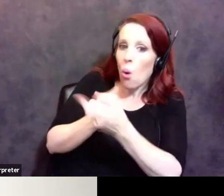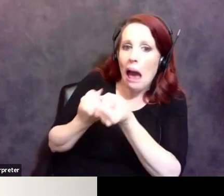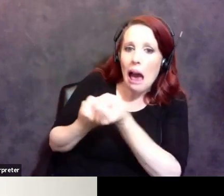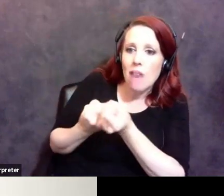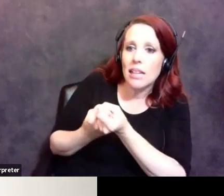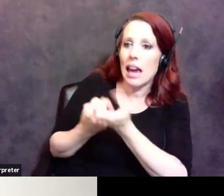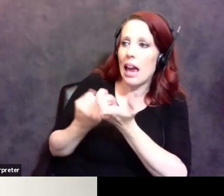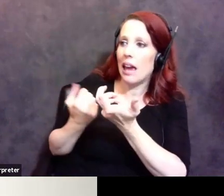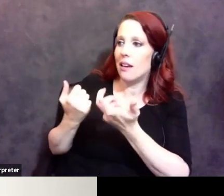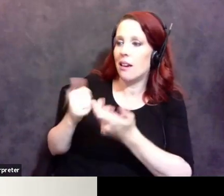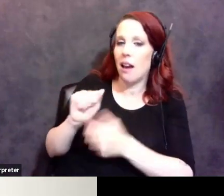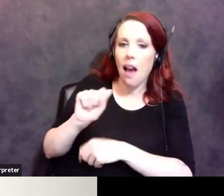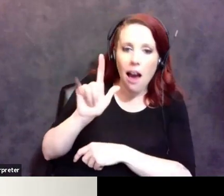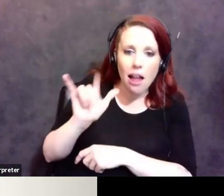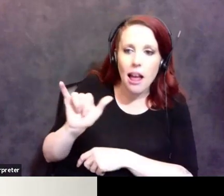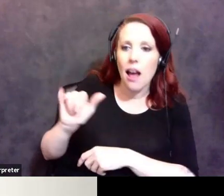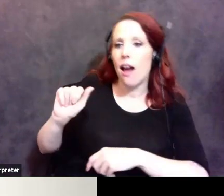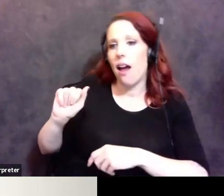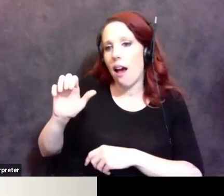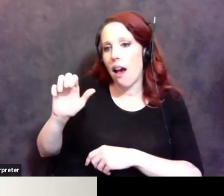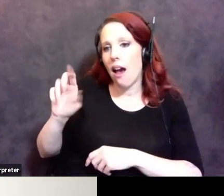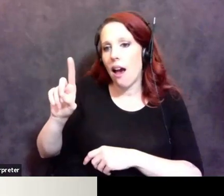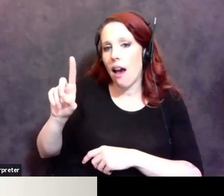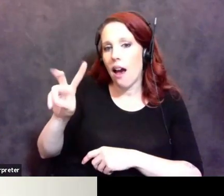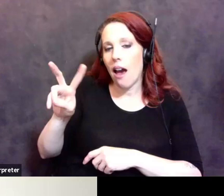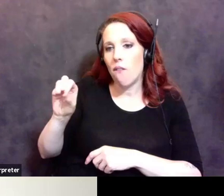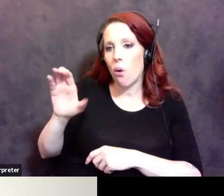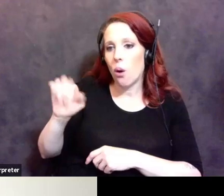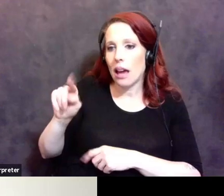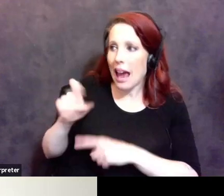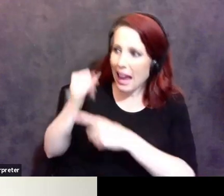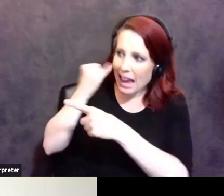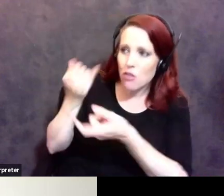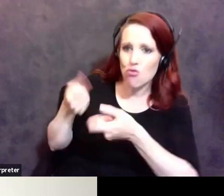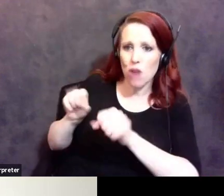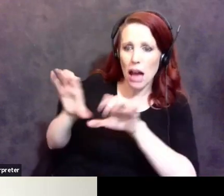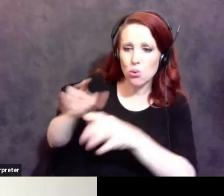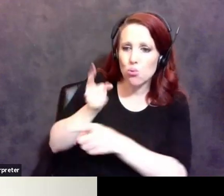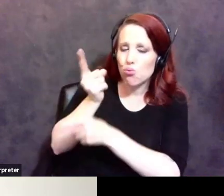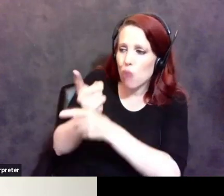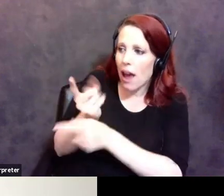allies, is when someone is trying to do the right thing, to figuring out how to approach